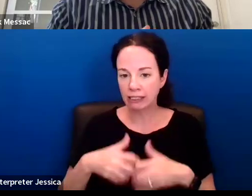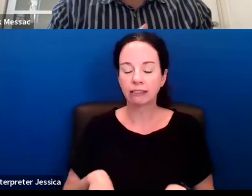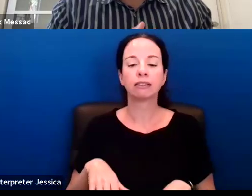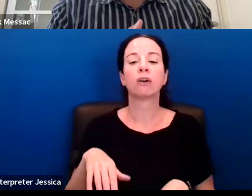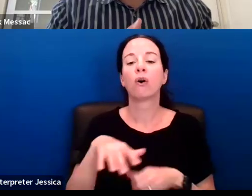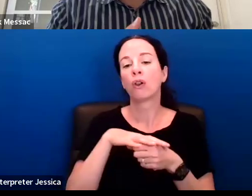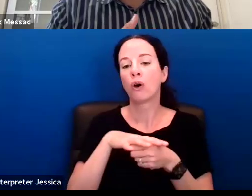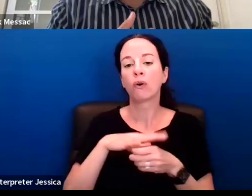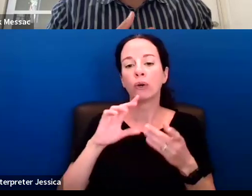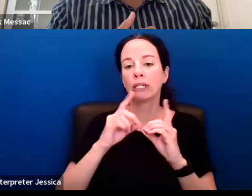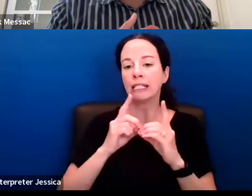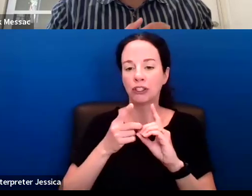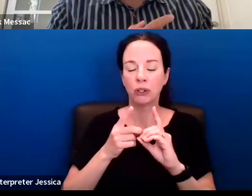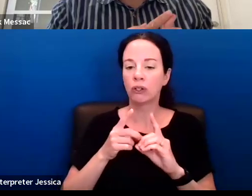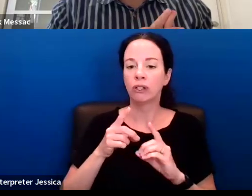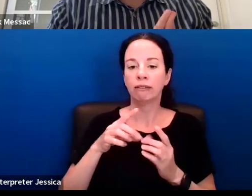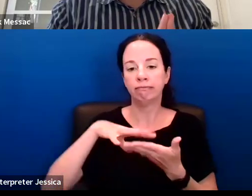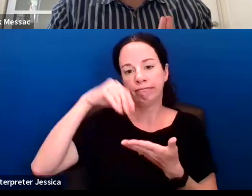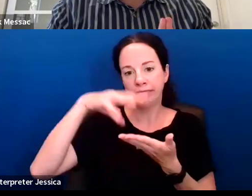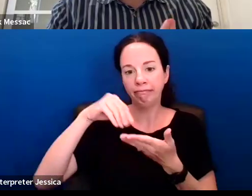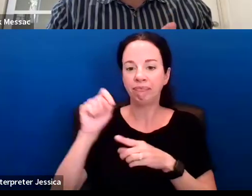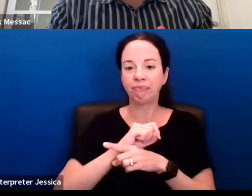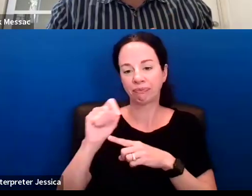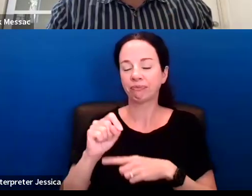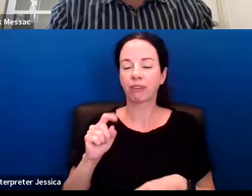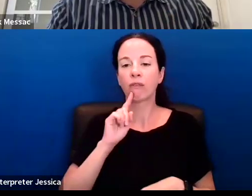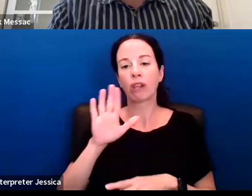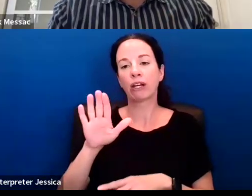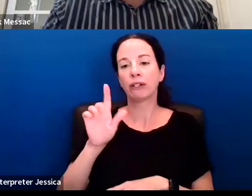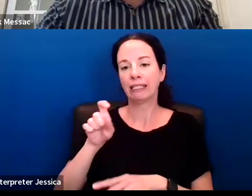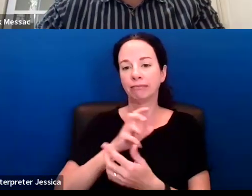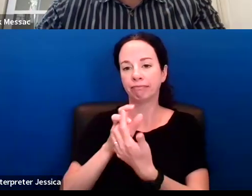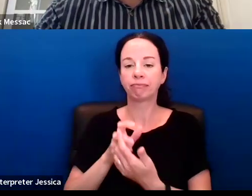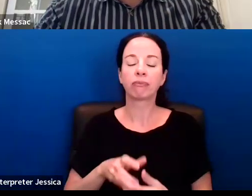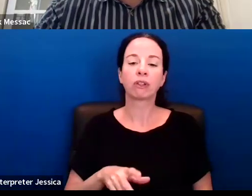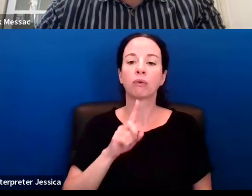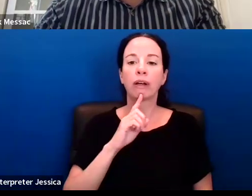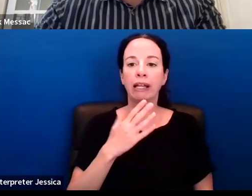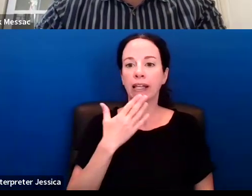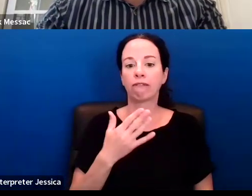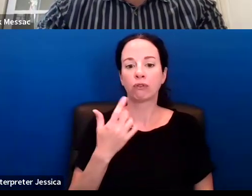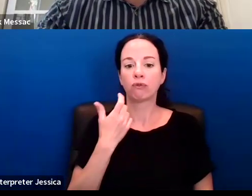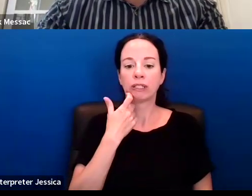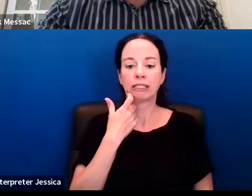literacy training, tailored to their needs. And so thanks to the recent funding from California,